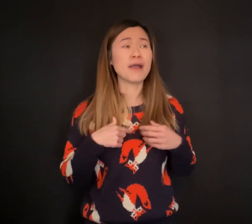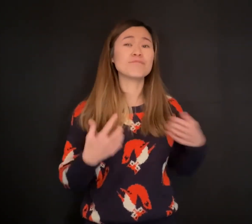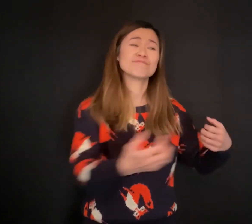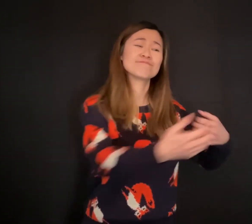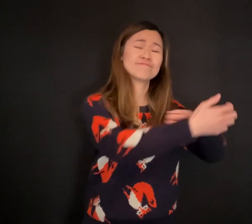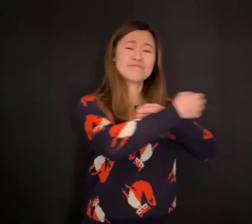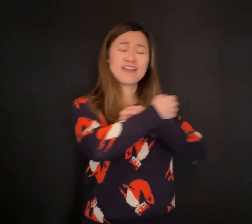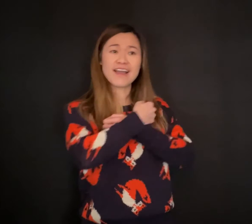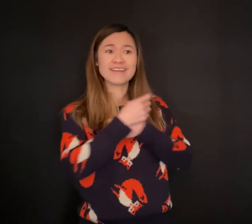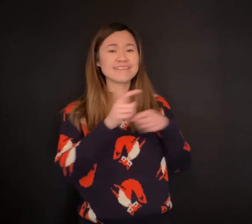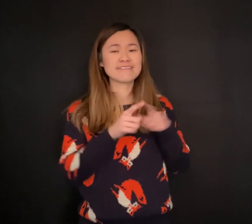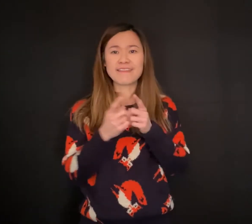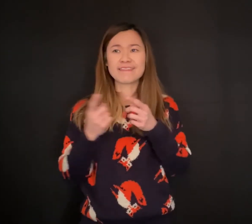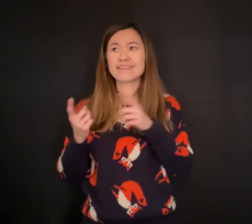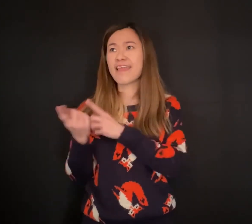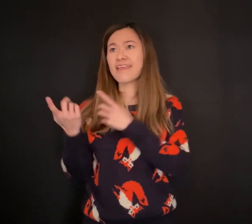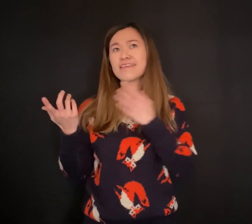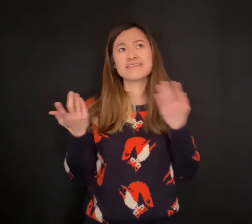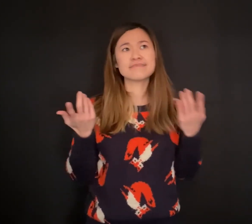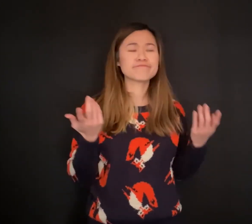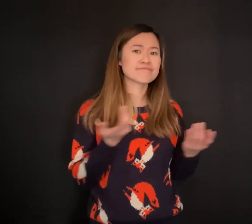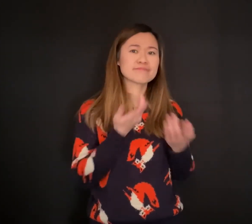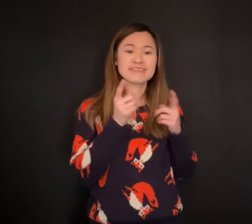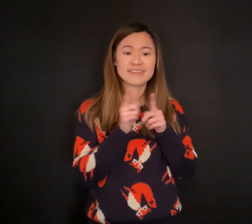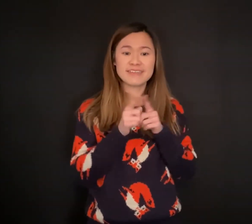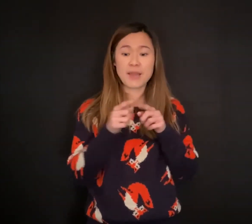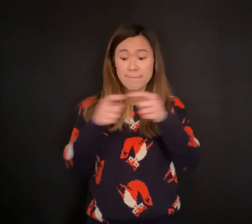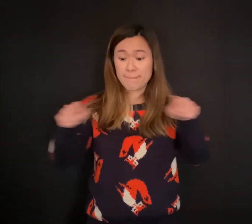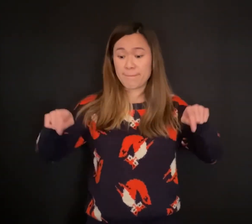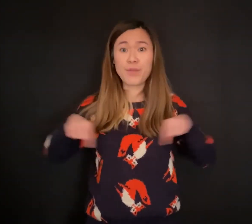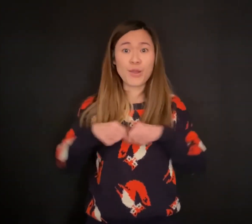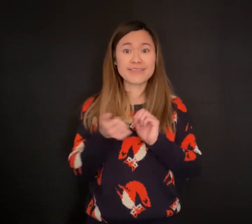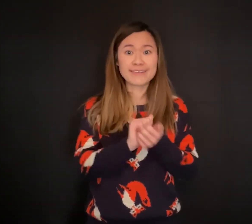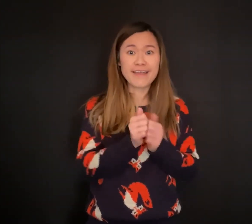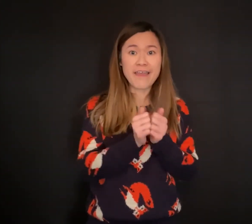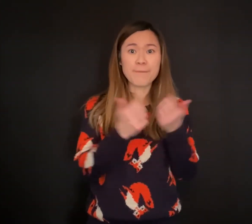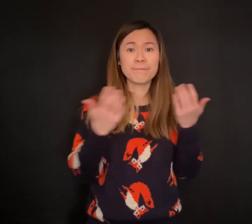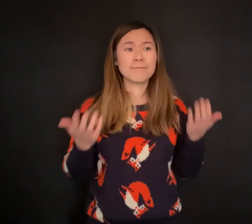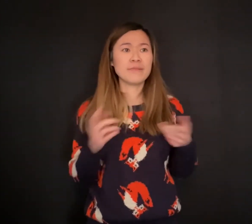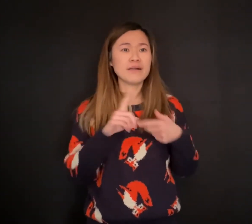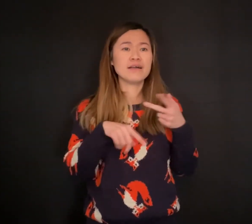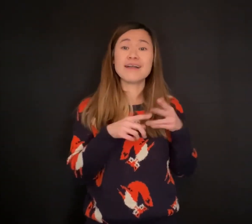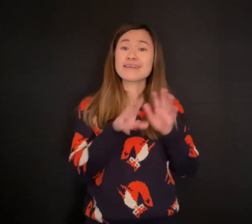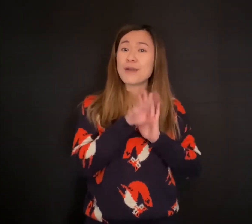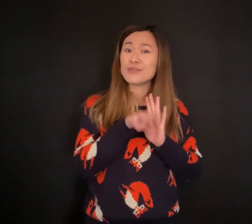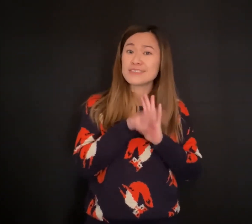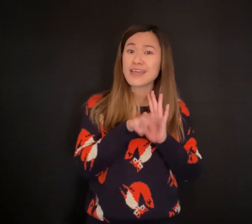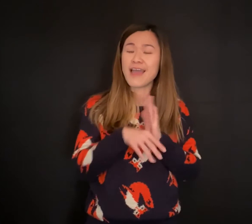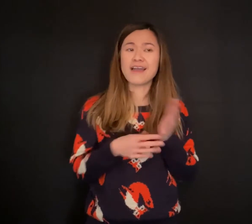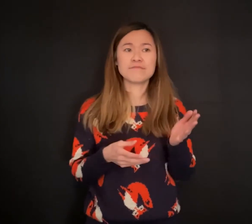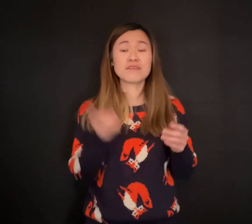I had to bring things with me, board games, my computer,